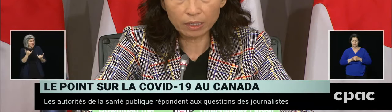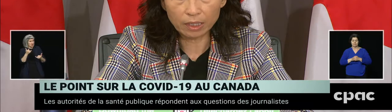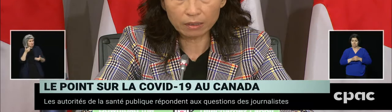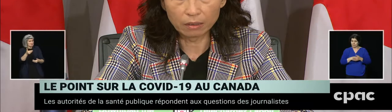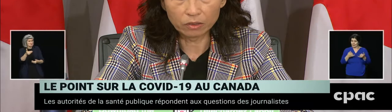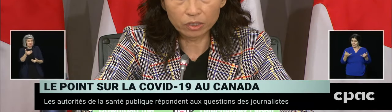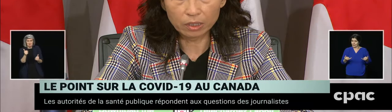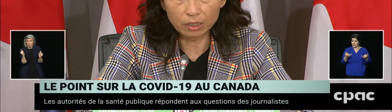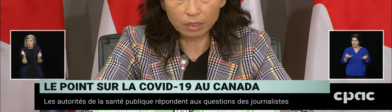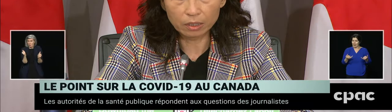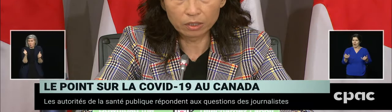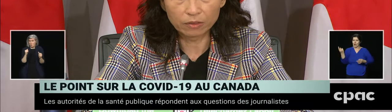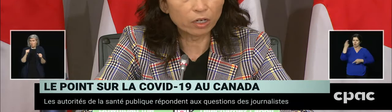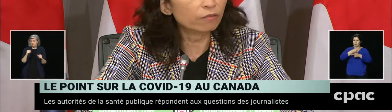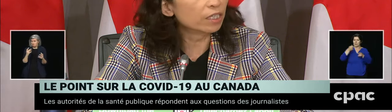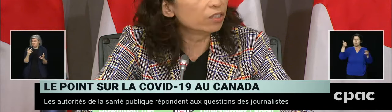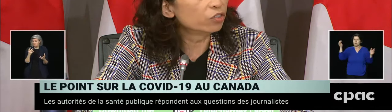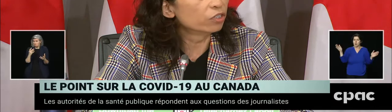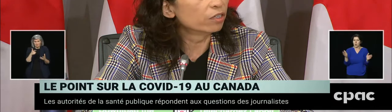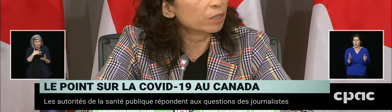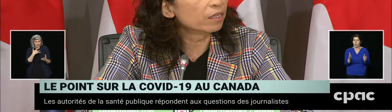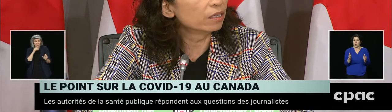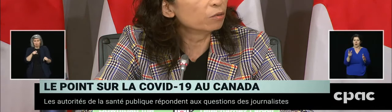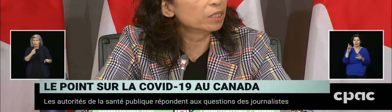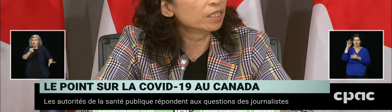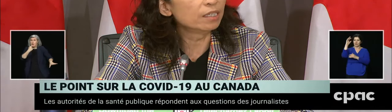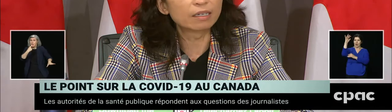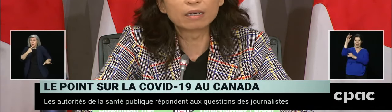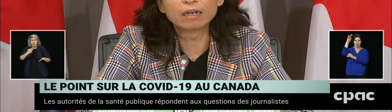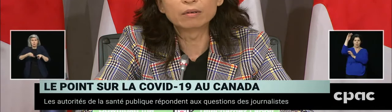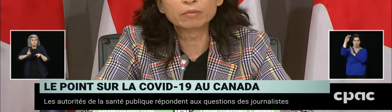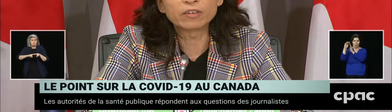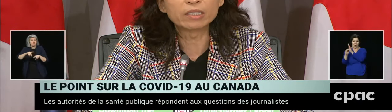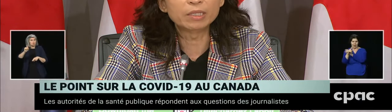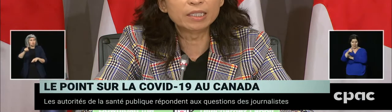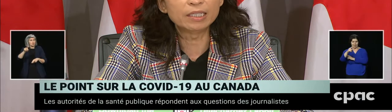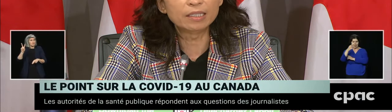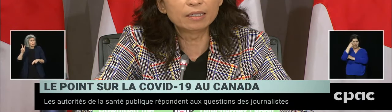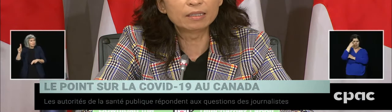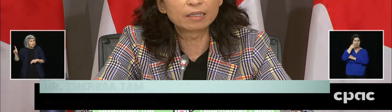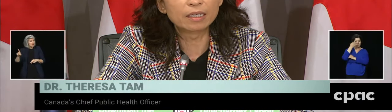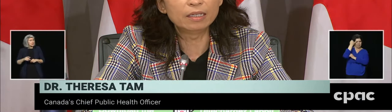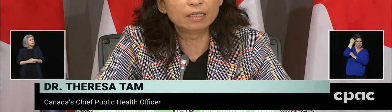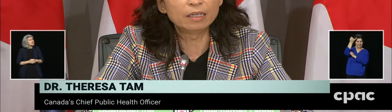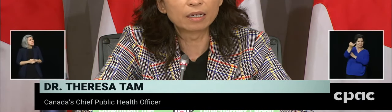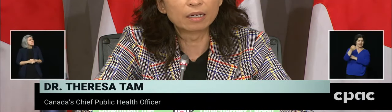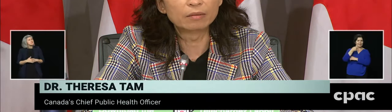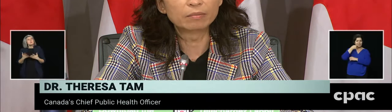SUPPLEMENTING THEIR VITAMIN D LEVELS?